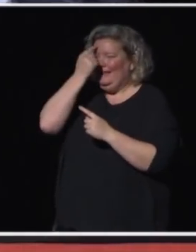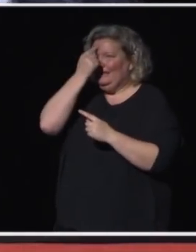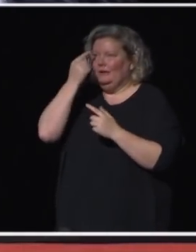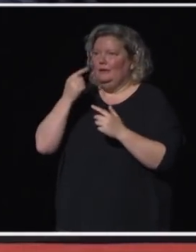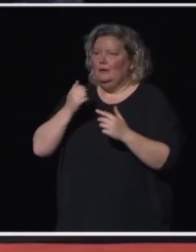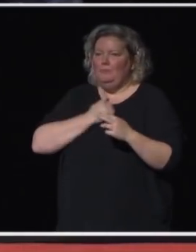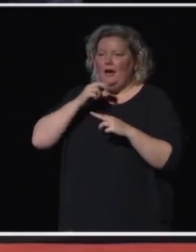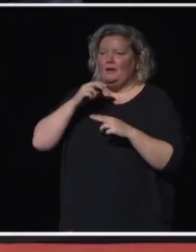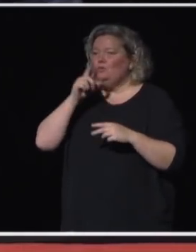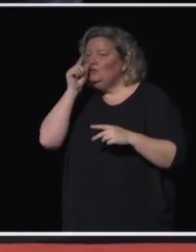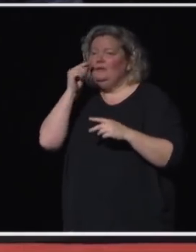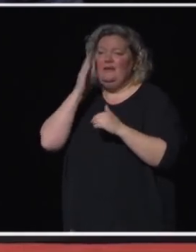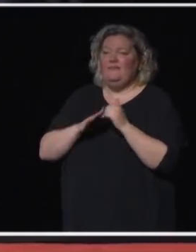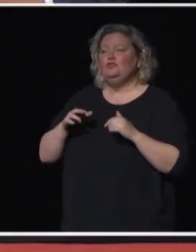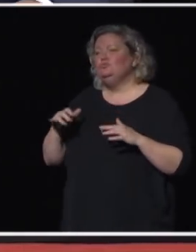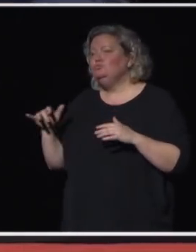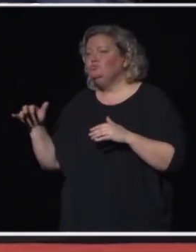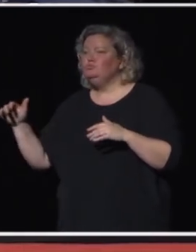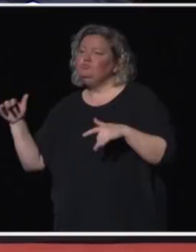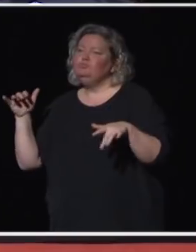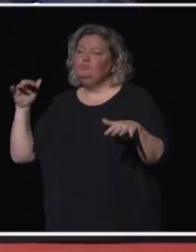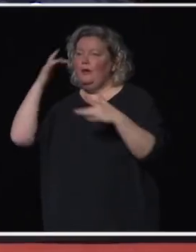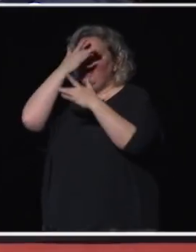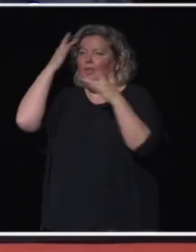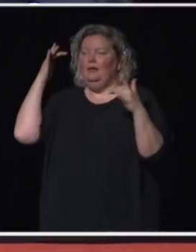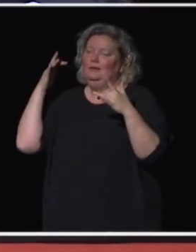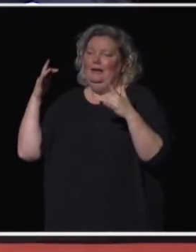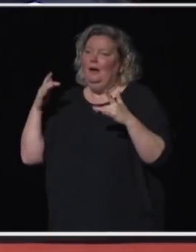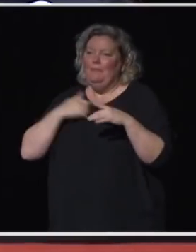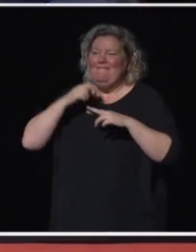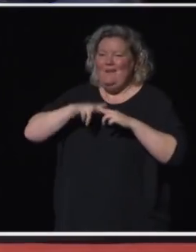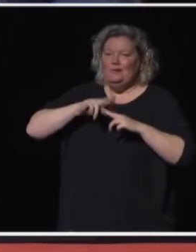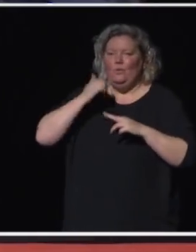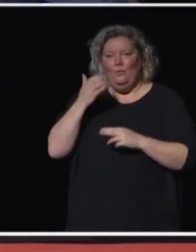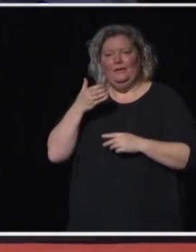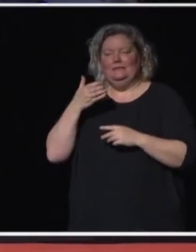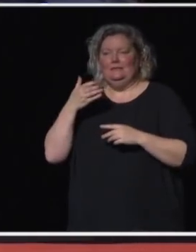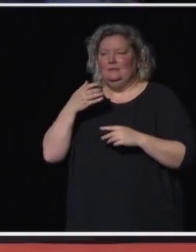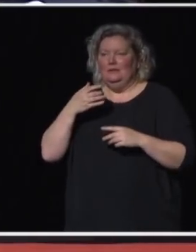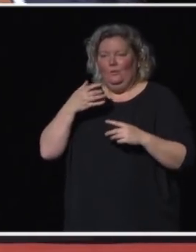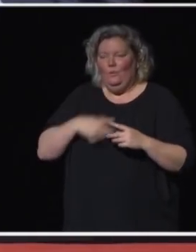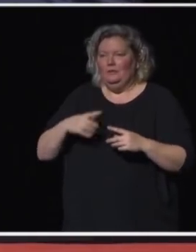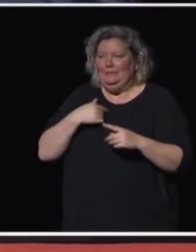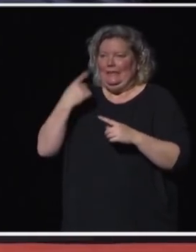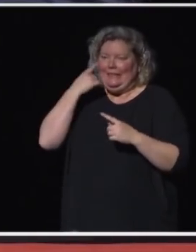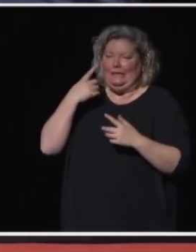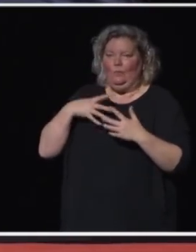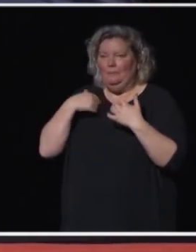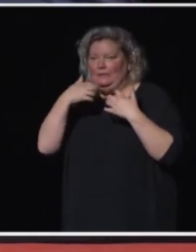where you could just go along with the crowd. I was like, man, can't we just chill and be like everybody else for a second? And that did not happen.